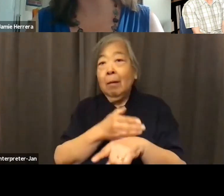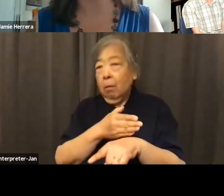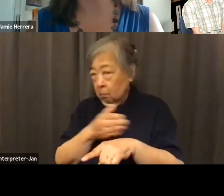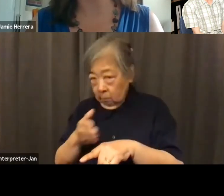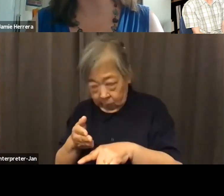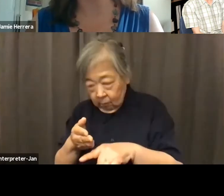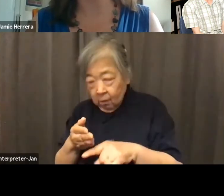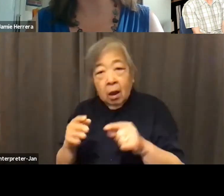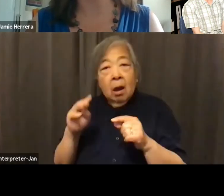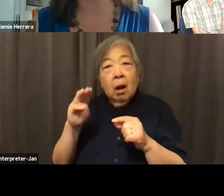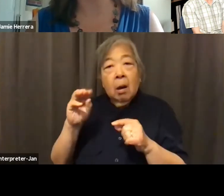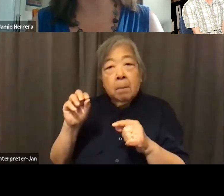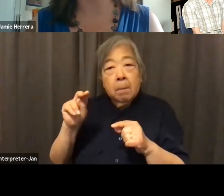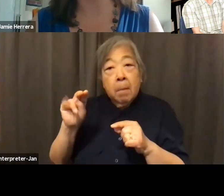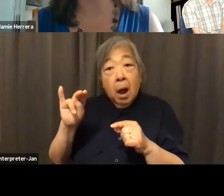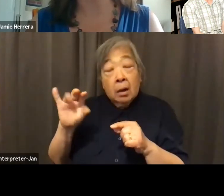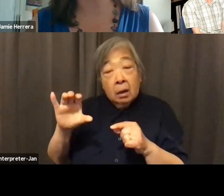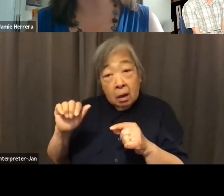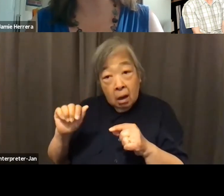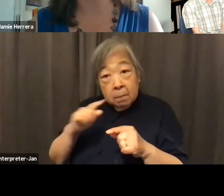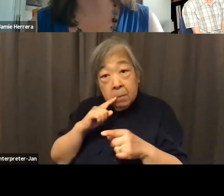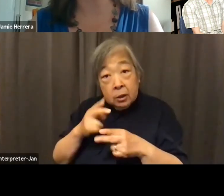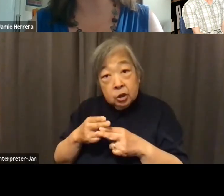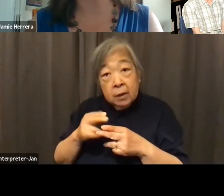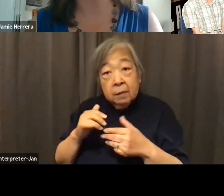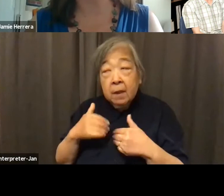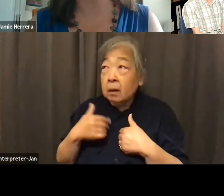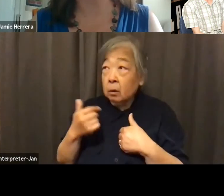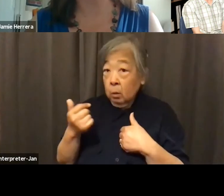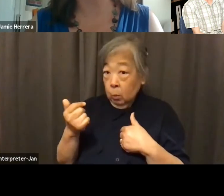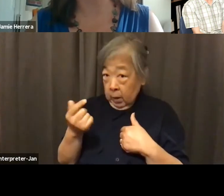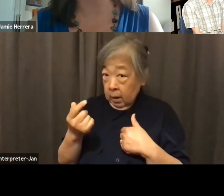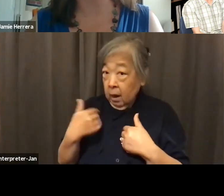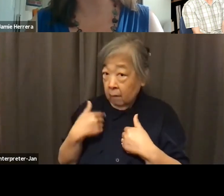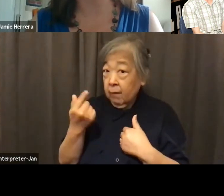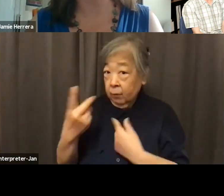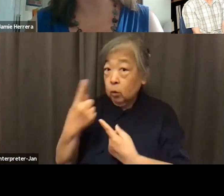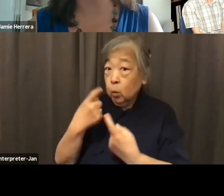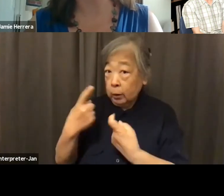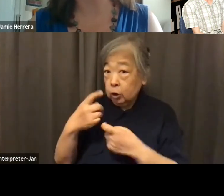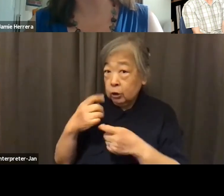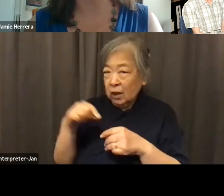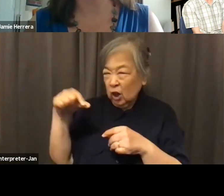Monica has mentioned to me that we have a few questions in the Q&A box and so I wanted